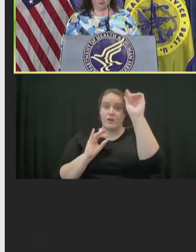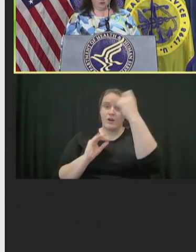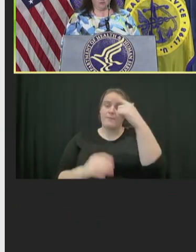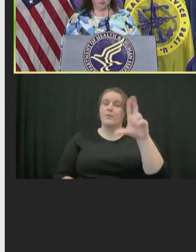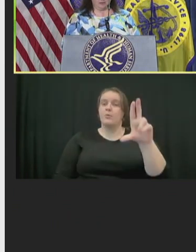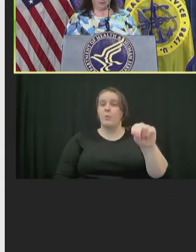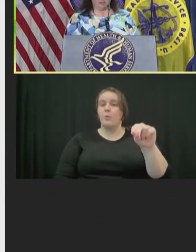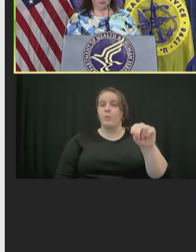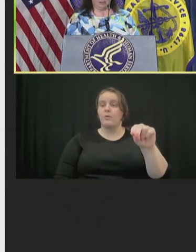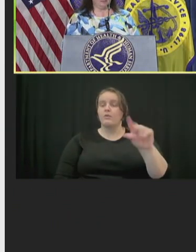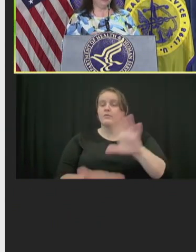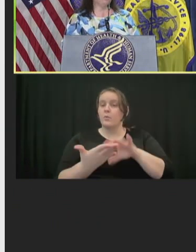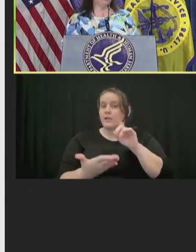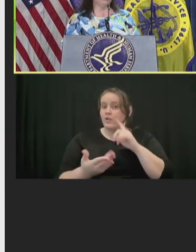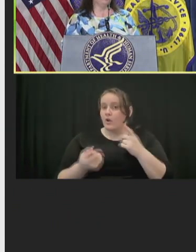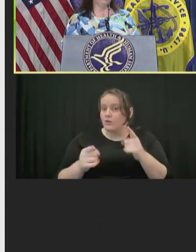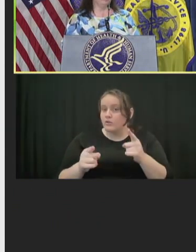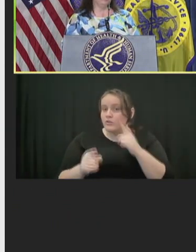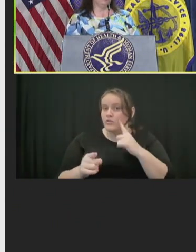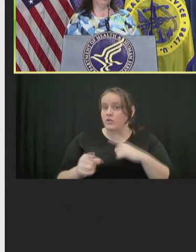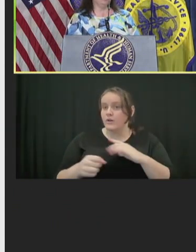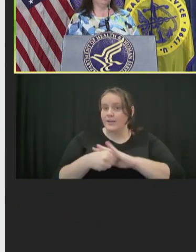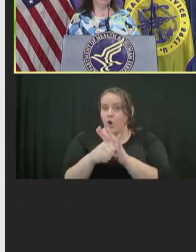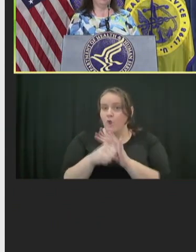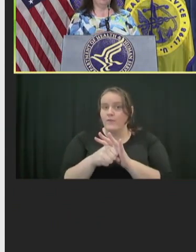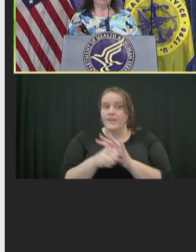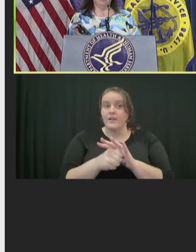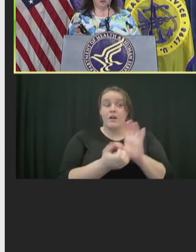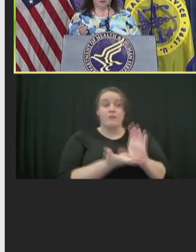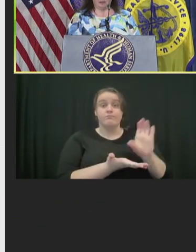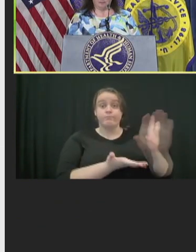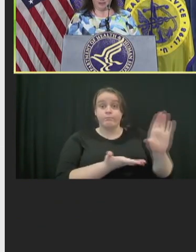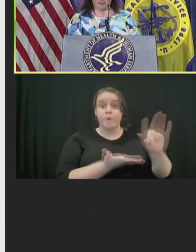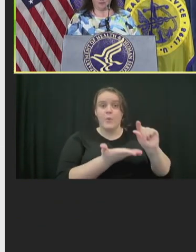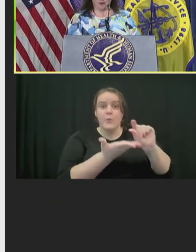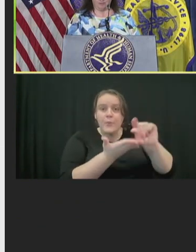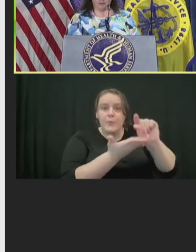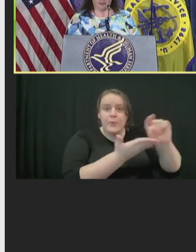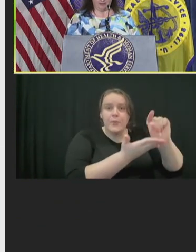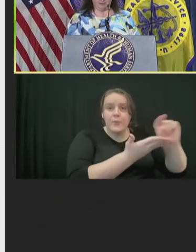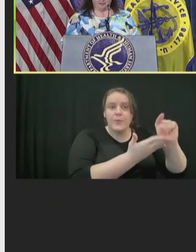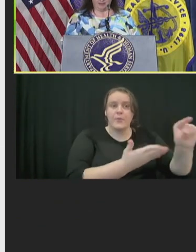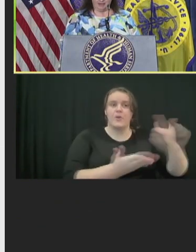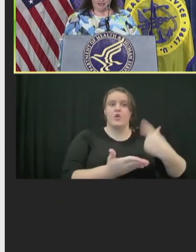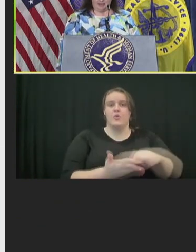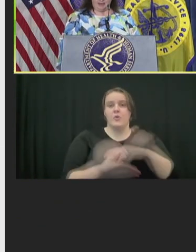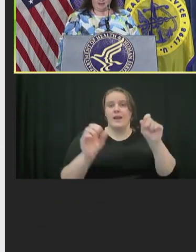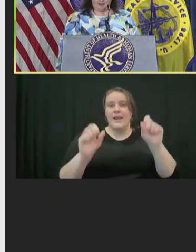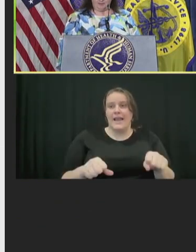COVID was doing these micro grants, were able to get a lot more bang for our buck.